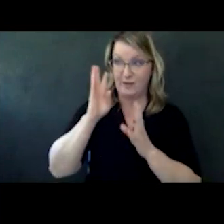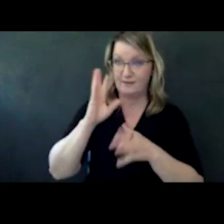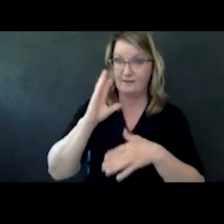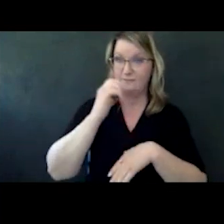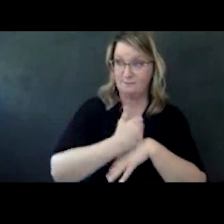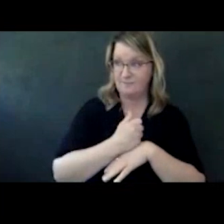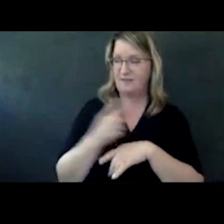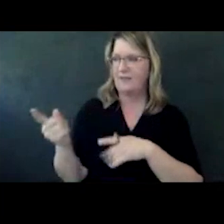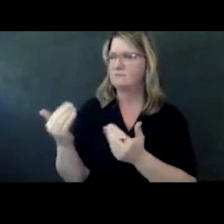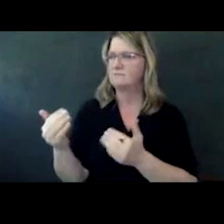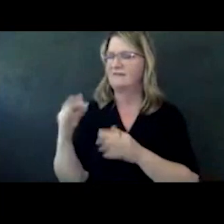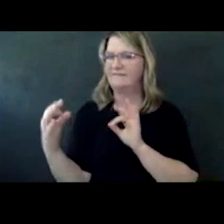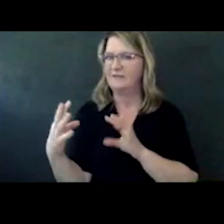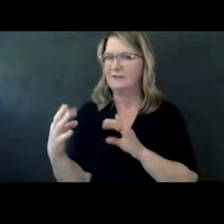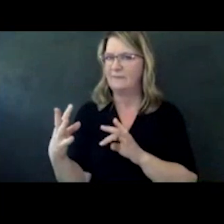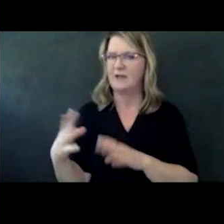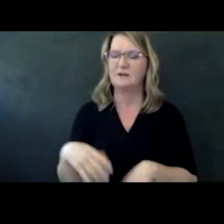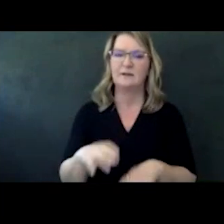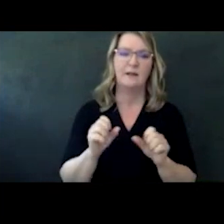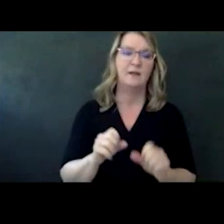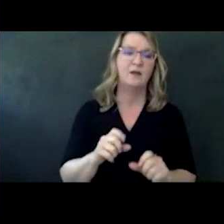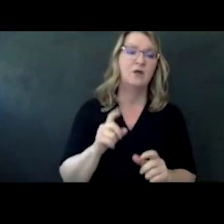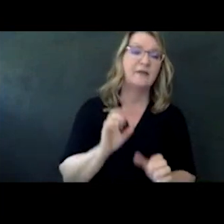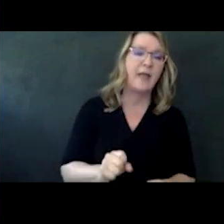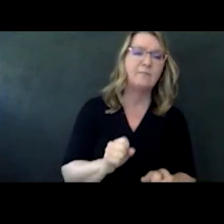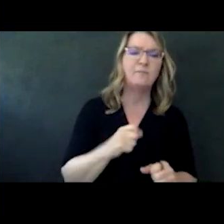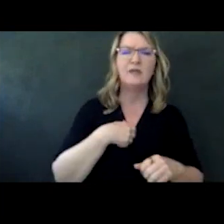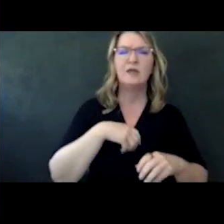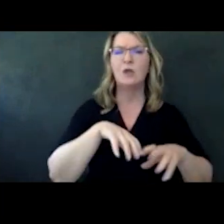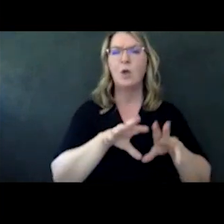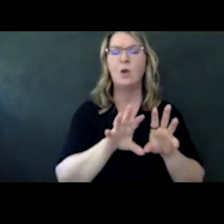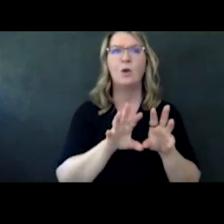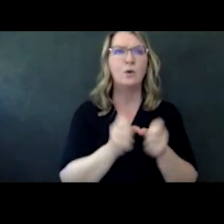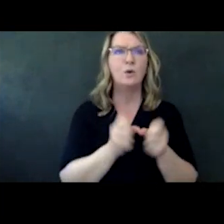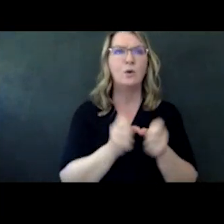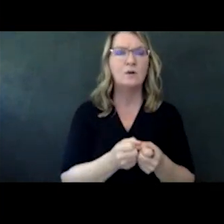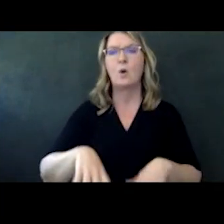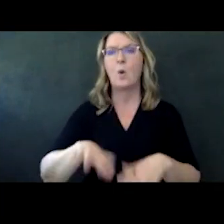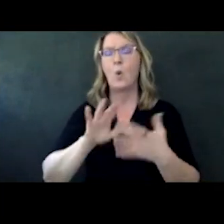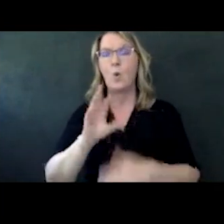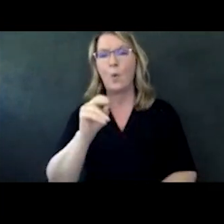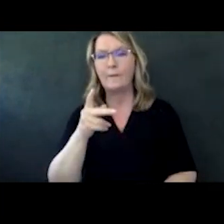attention. Webinar Q &As, topics at a conference, local news can all bring about employer needs or